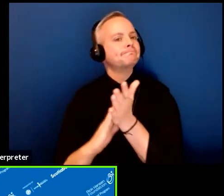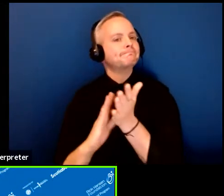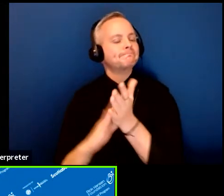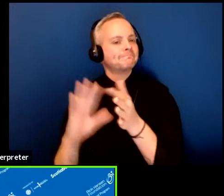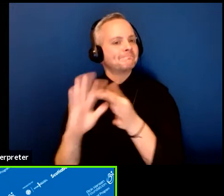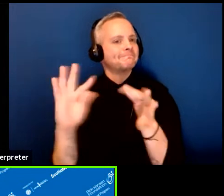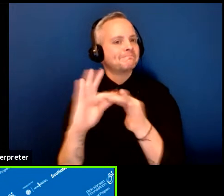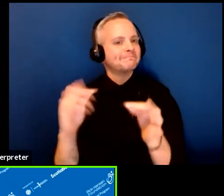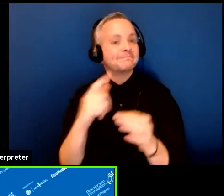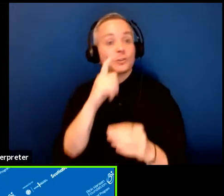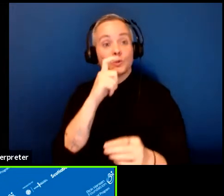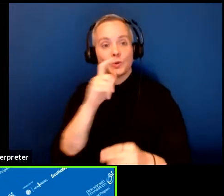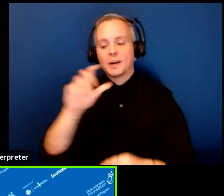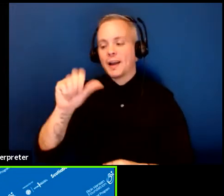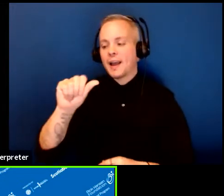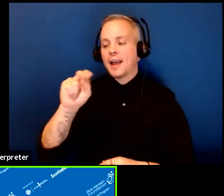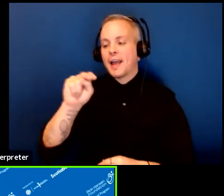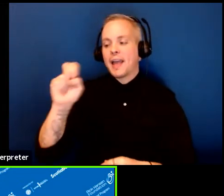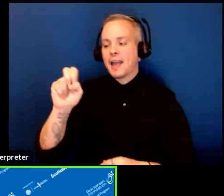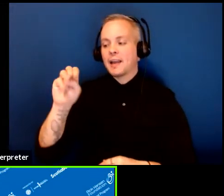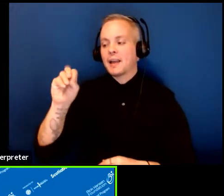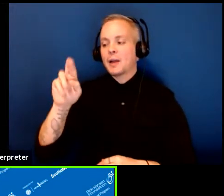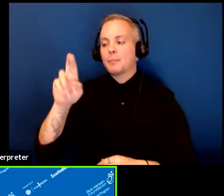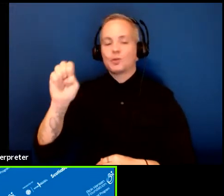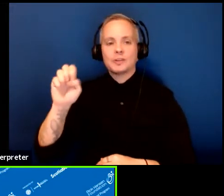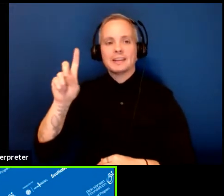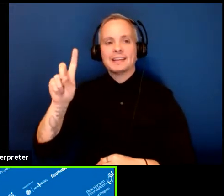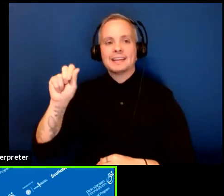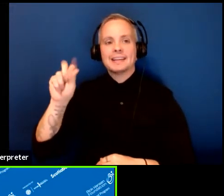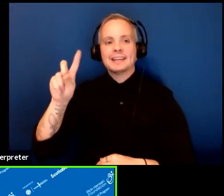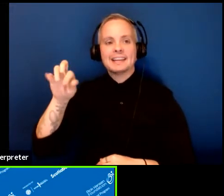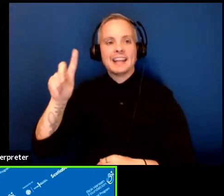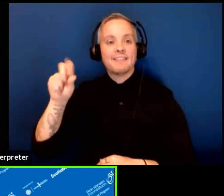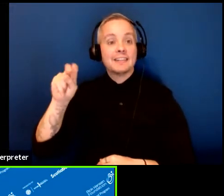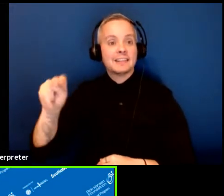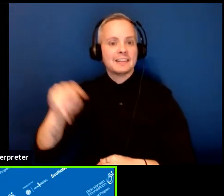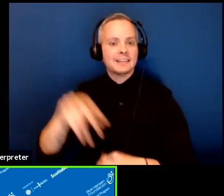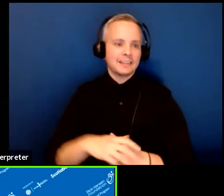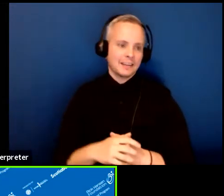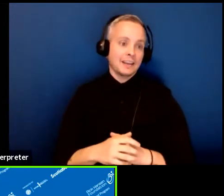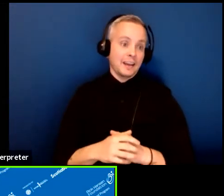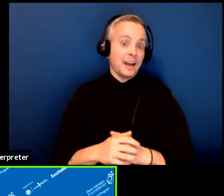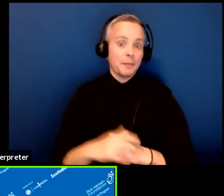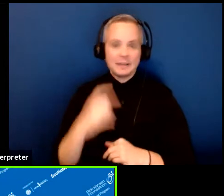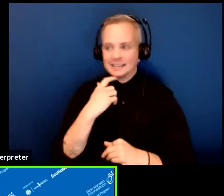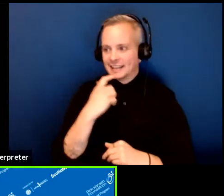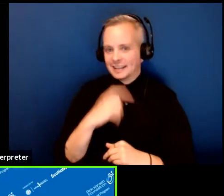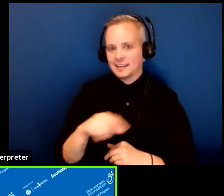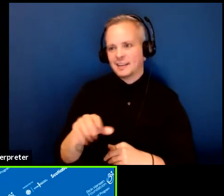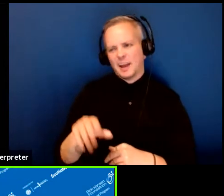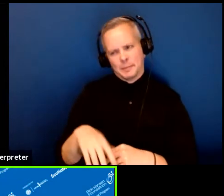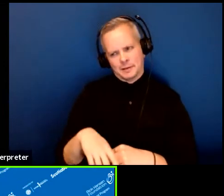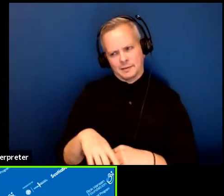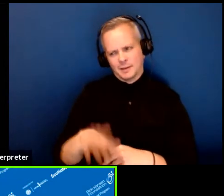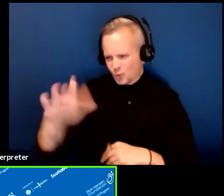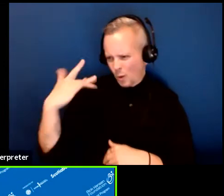MARIE DAVIDSON. AND SHE SAYS IT SHOULDN'T BE OBVIOUSLY THAT YOUR MODELLING CAREER HAD TO BE OVER BECAUSE